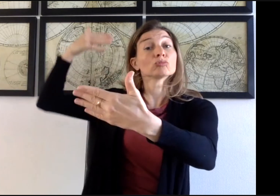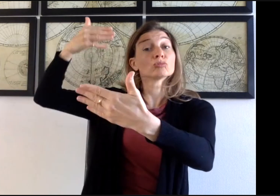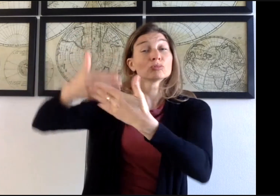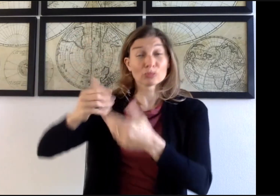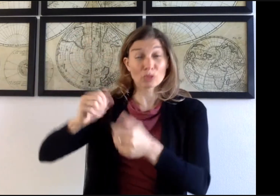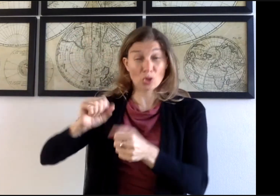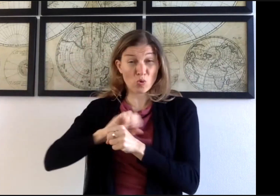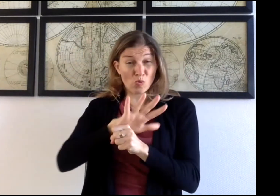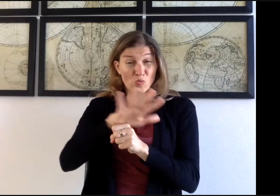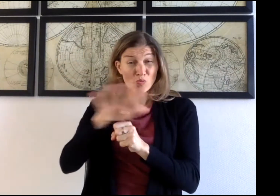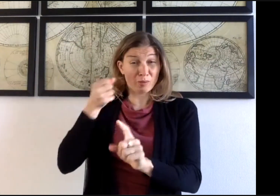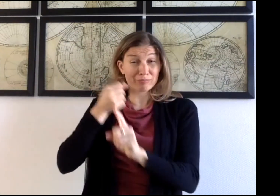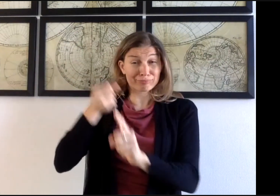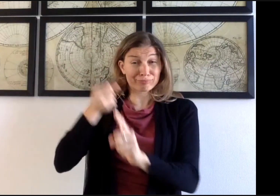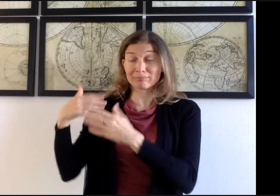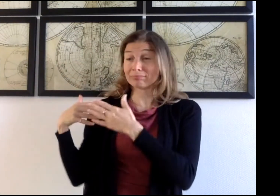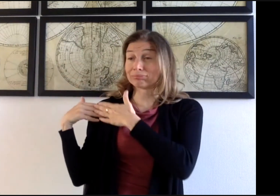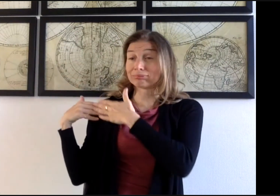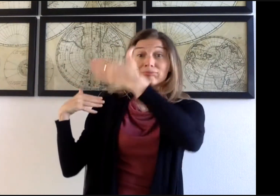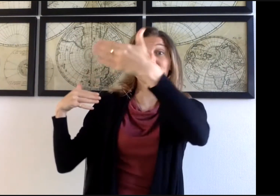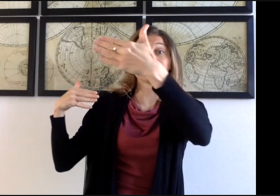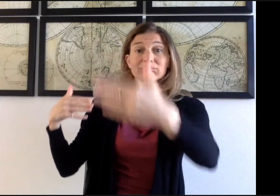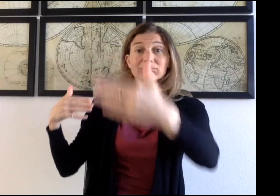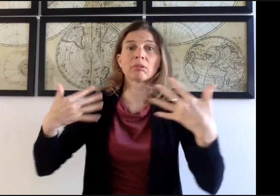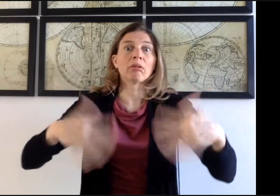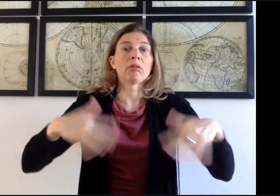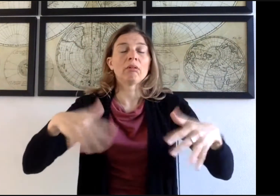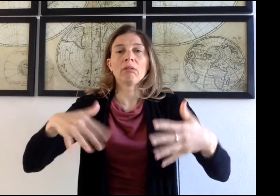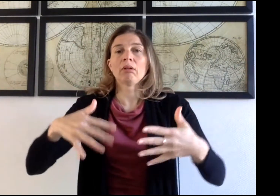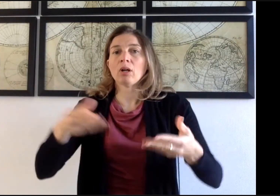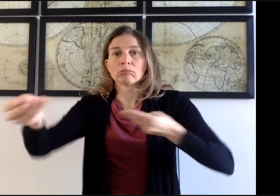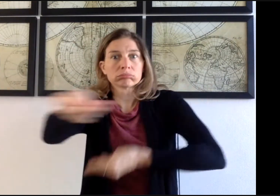And also it has enabled us to share with the disability movement globally